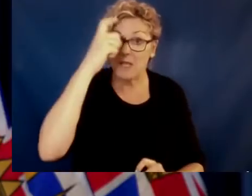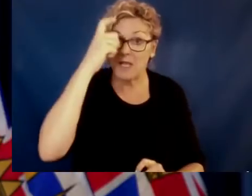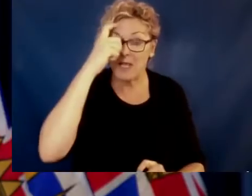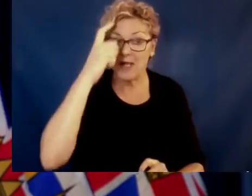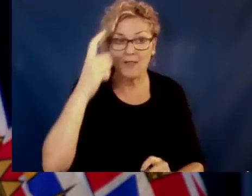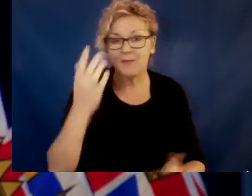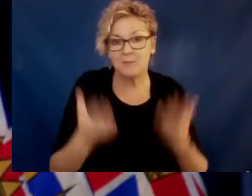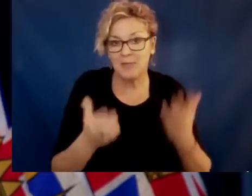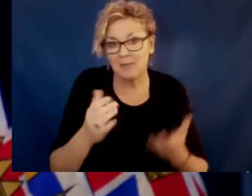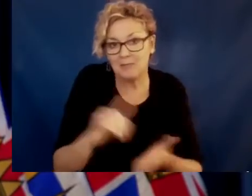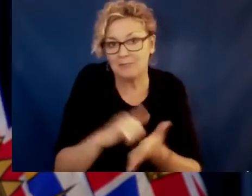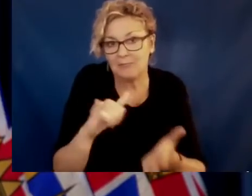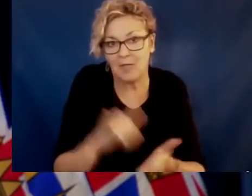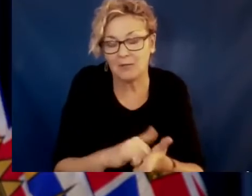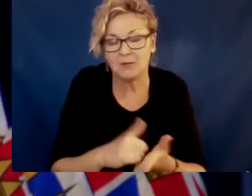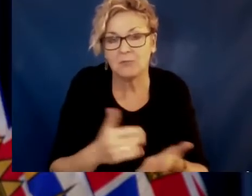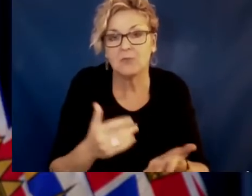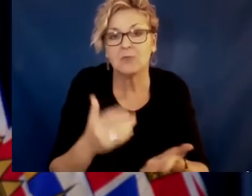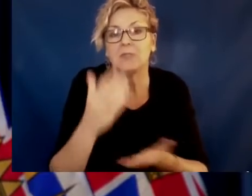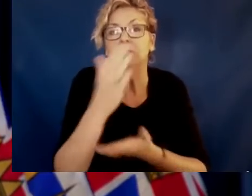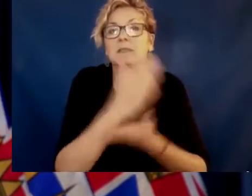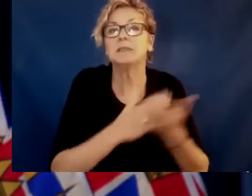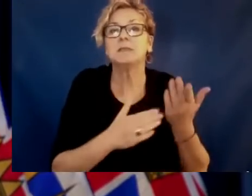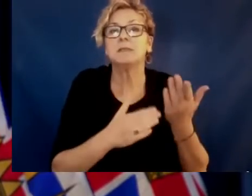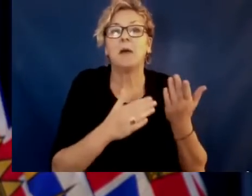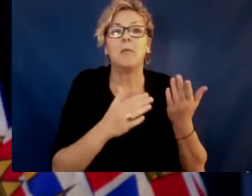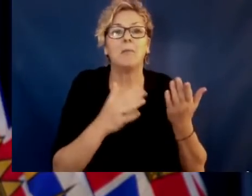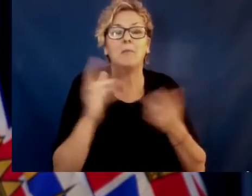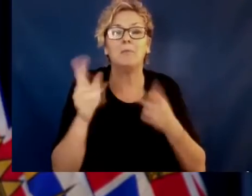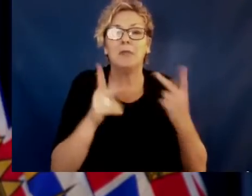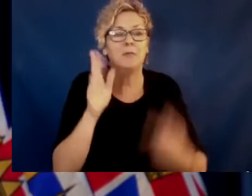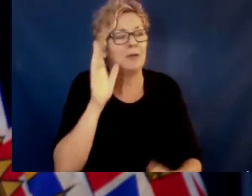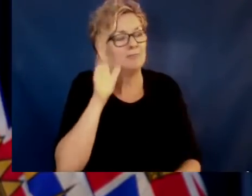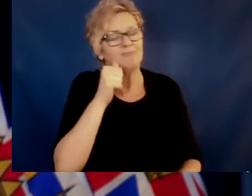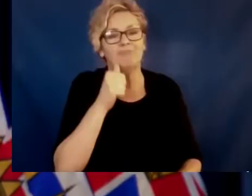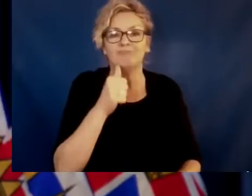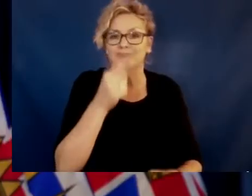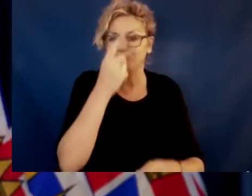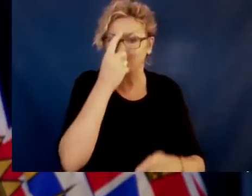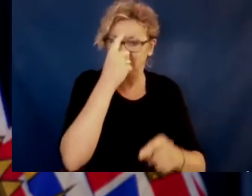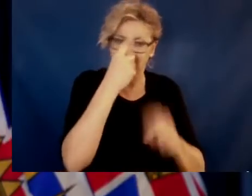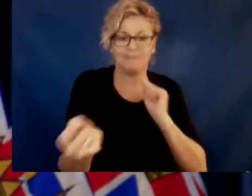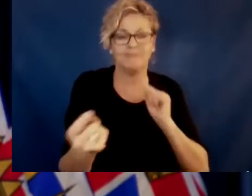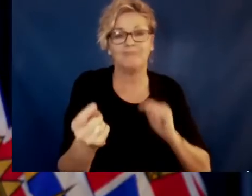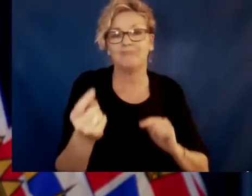they've done that continuously from the beginning. Yes, we're all tired, but we know we can